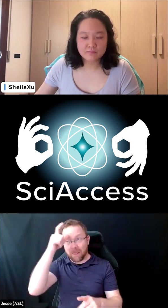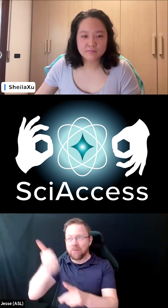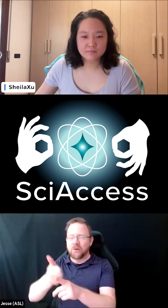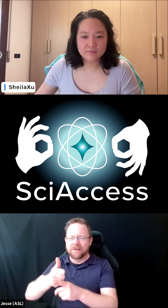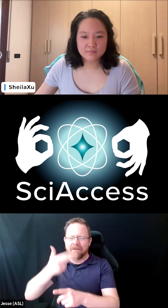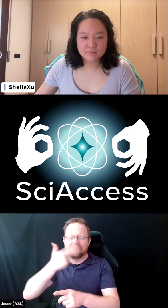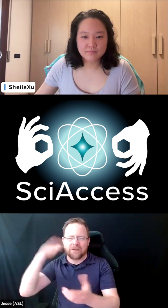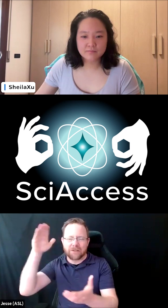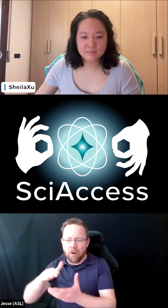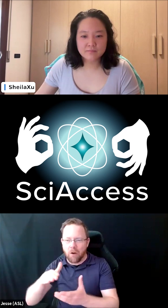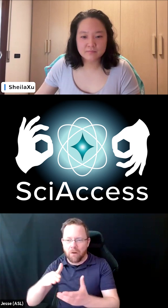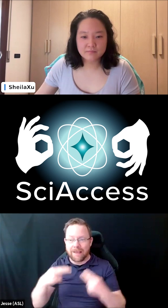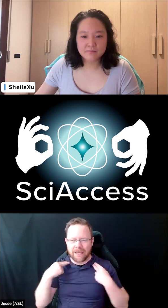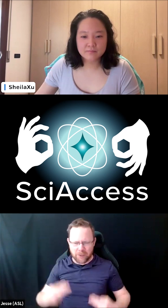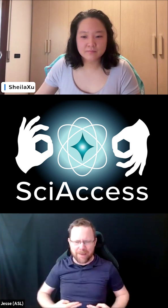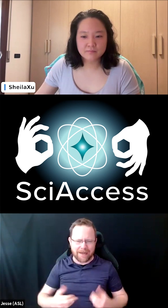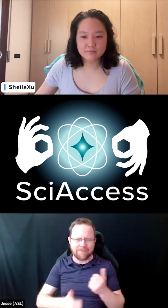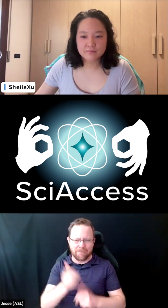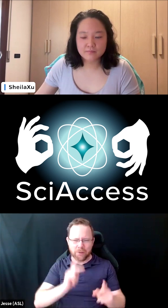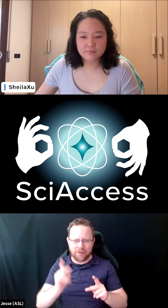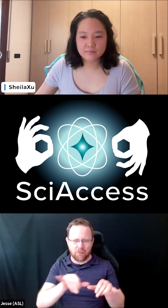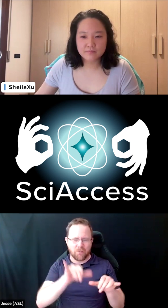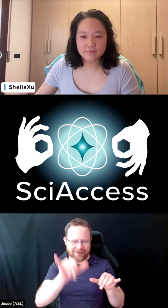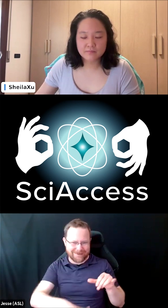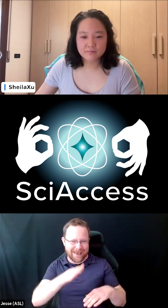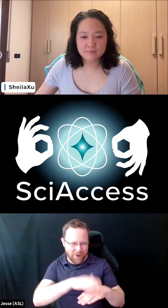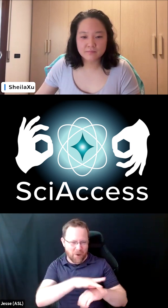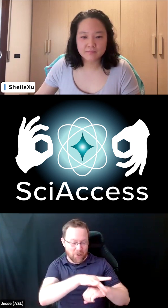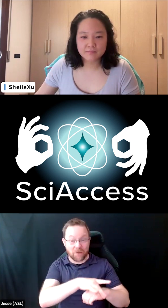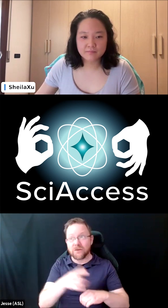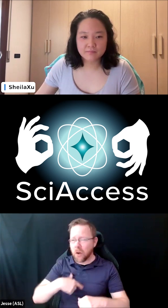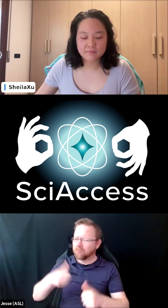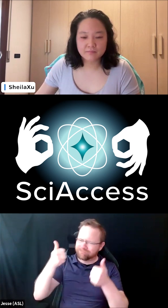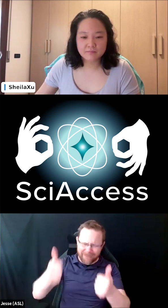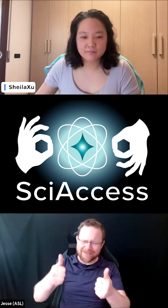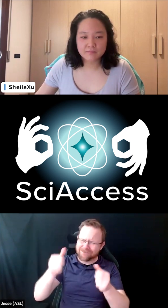So we want to rock the moon, yes, but the purpose of rocking moon one of the main purposes is that that